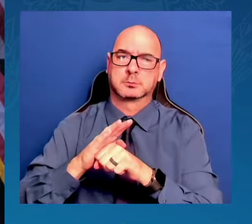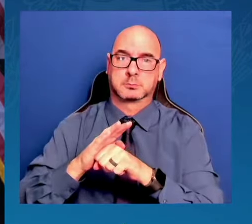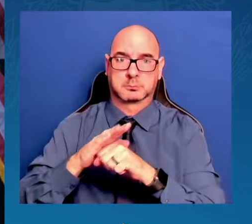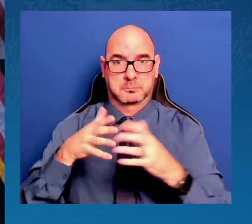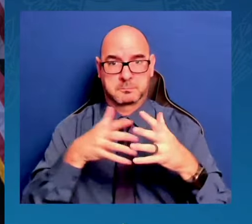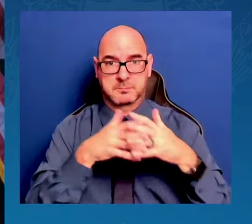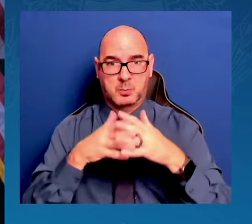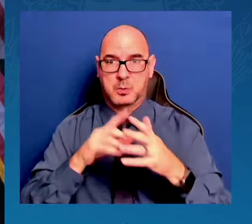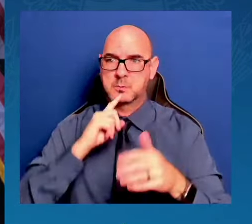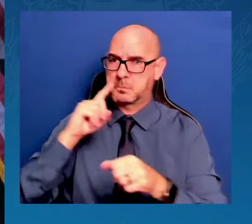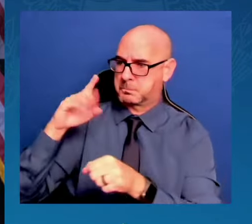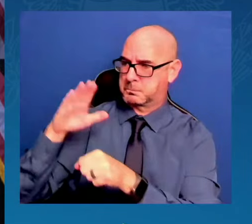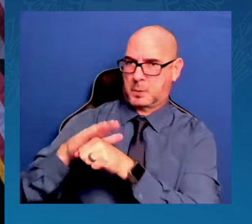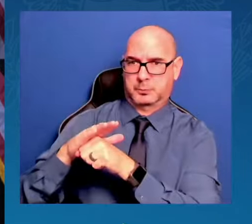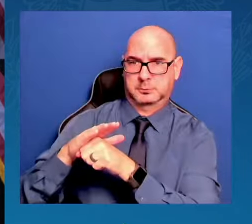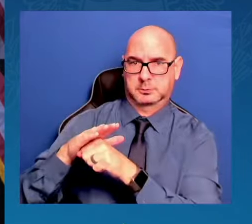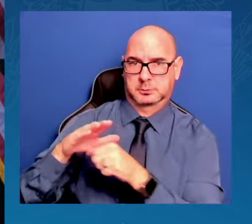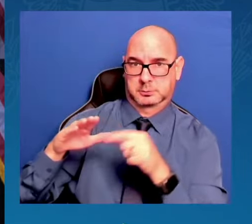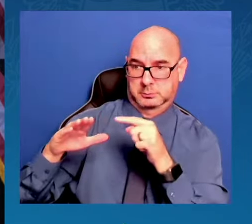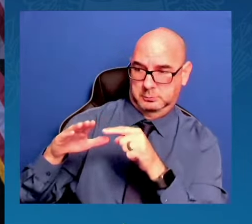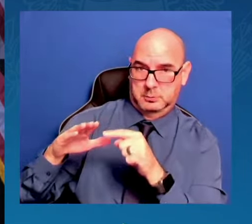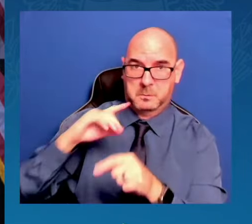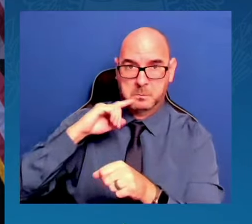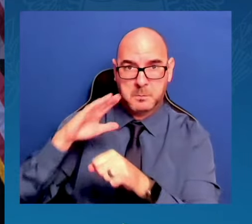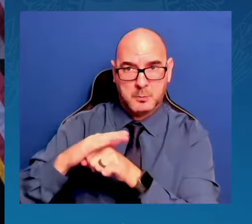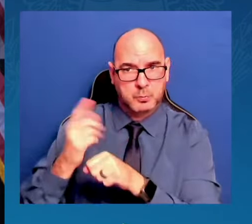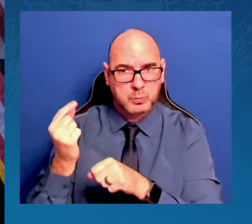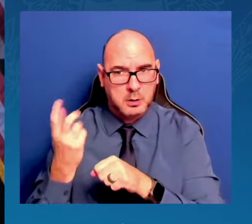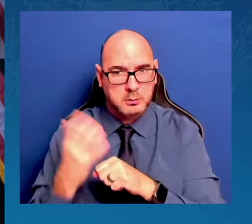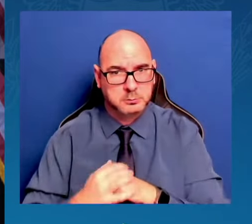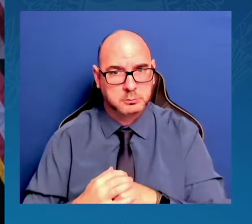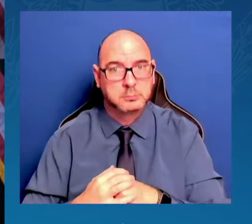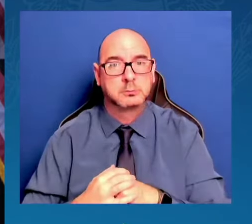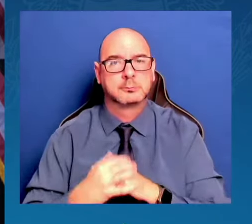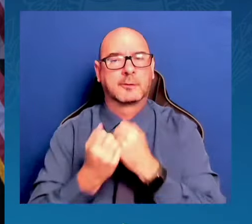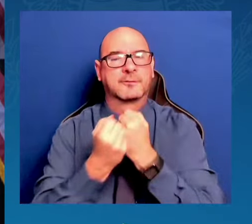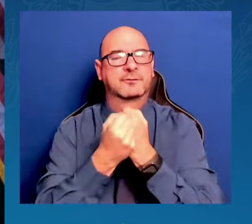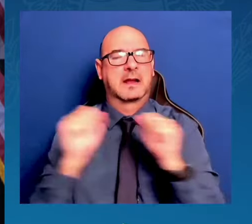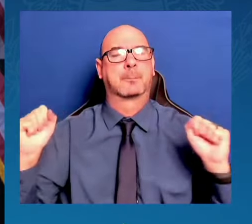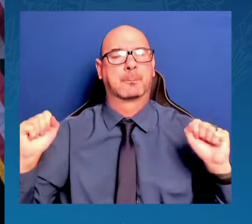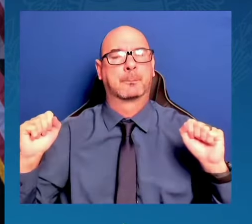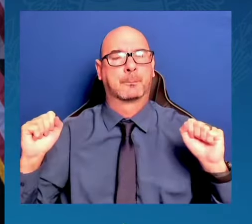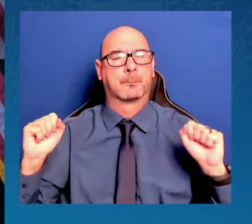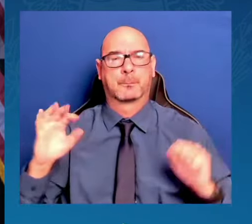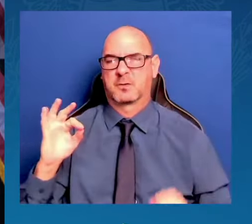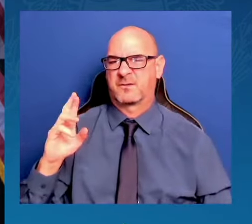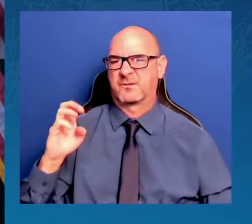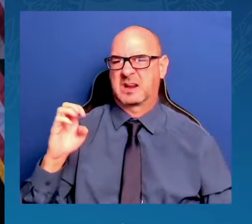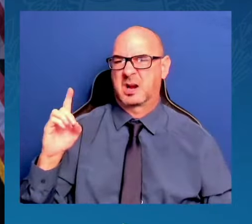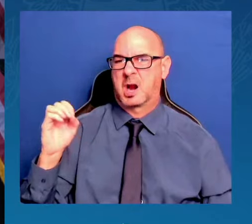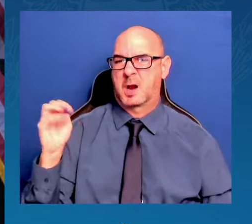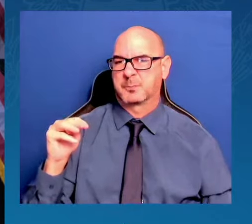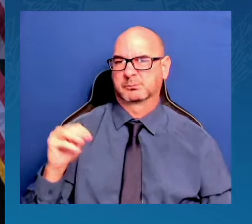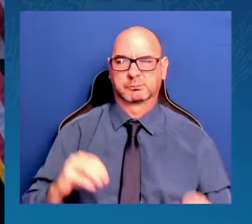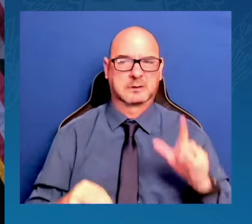It is a promise of freedom and liberty -- not for some, but for all.